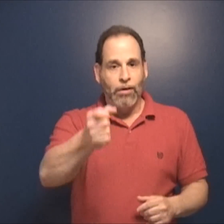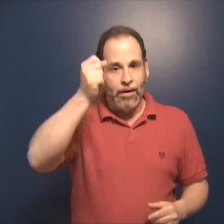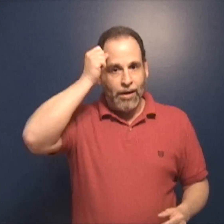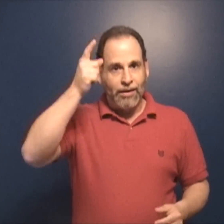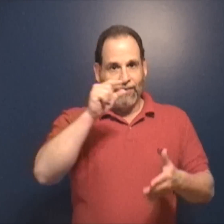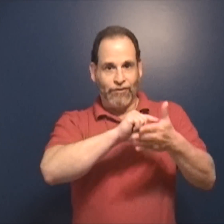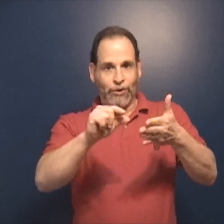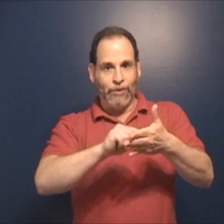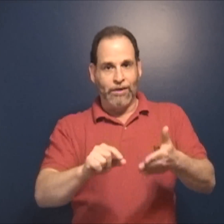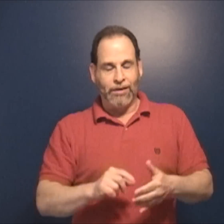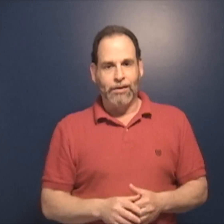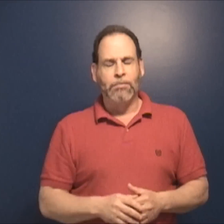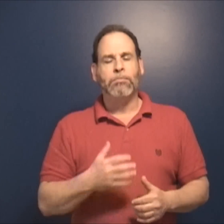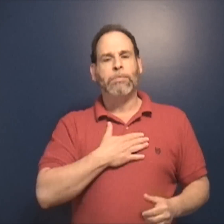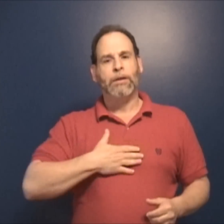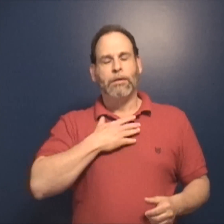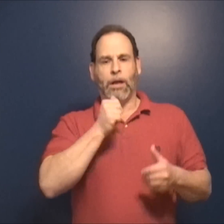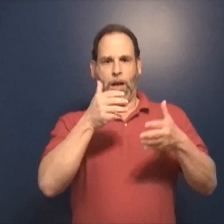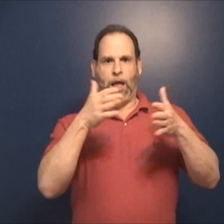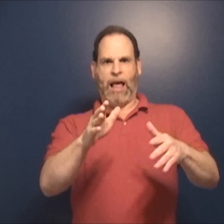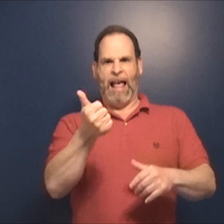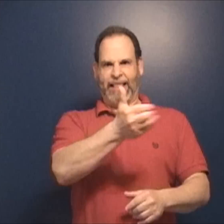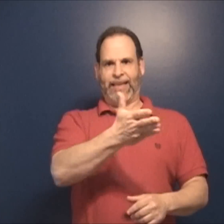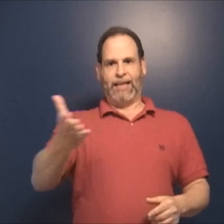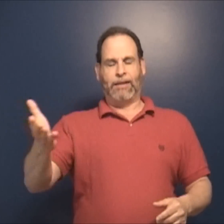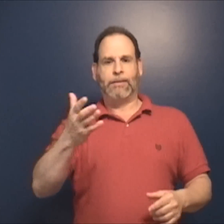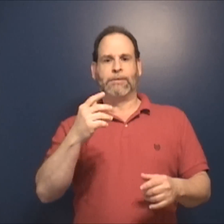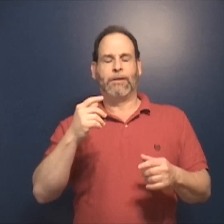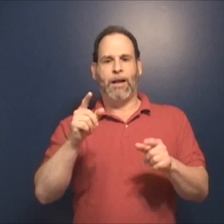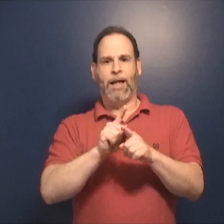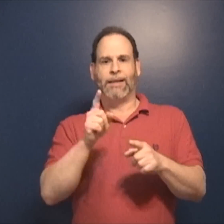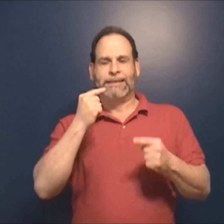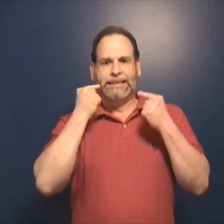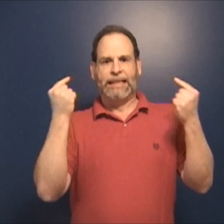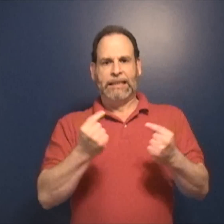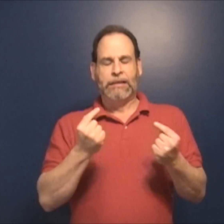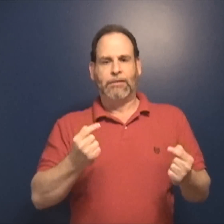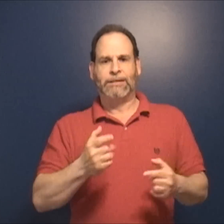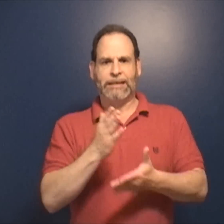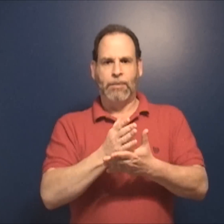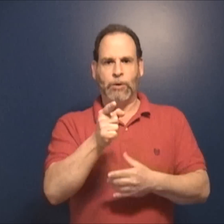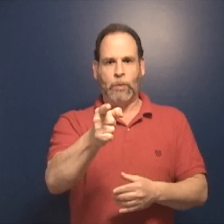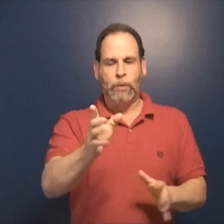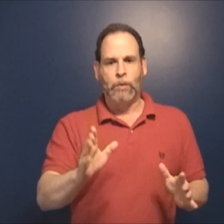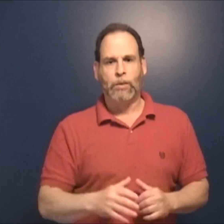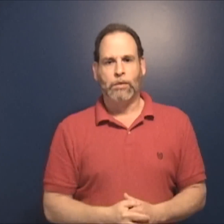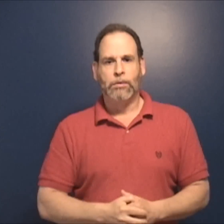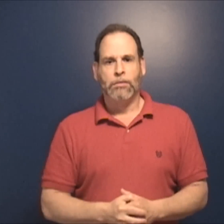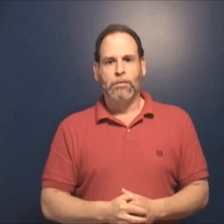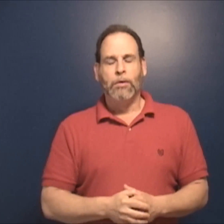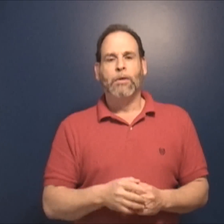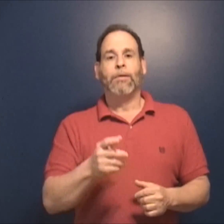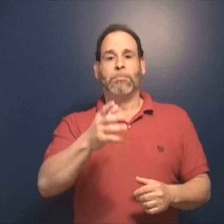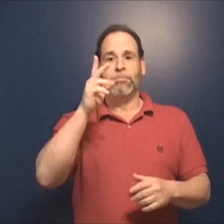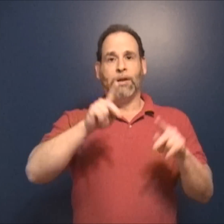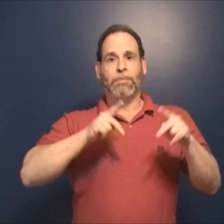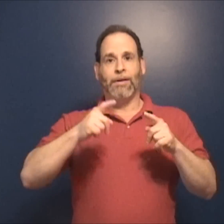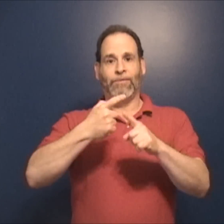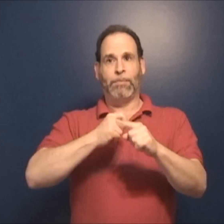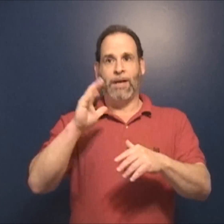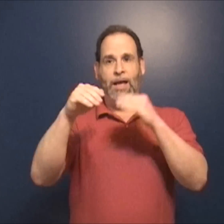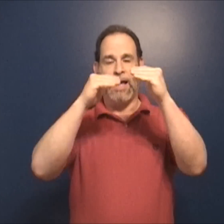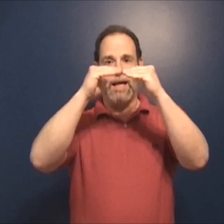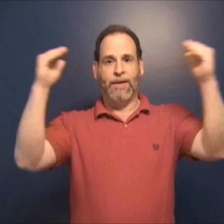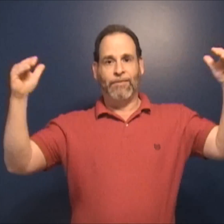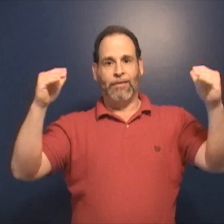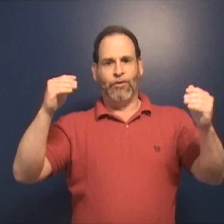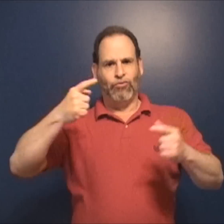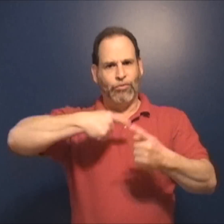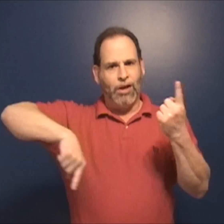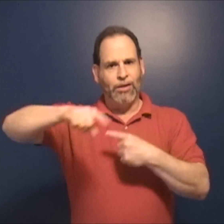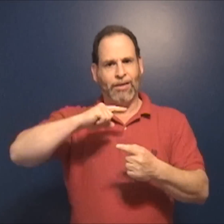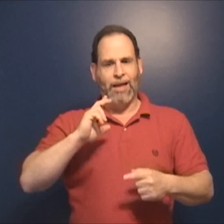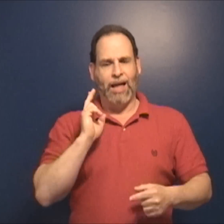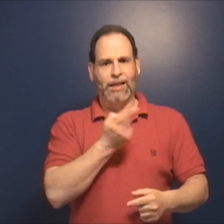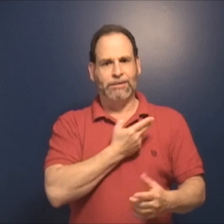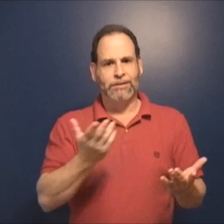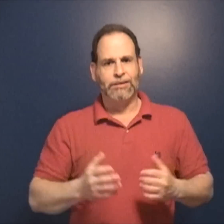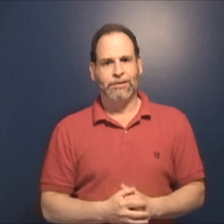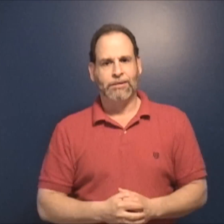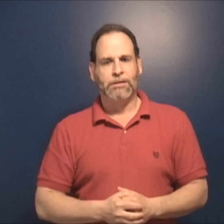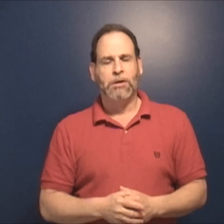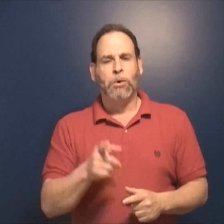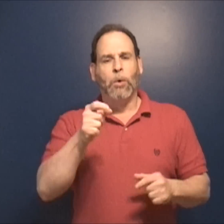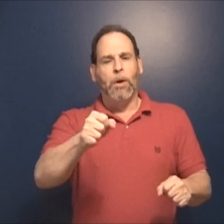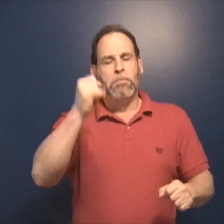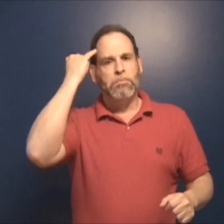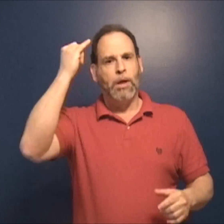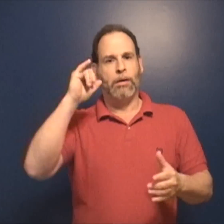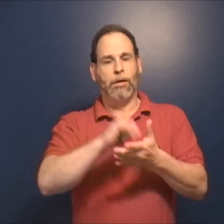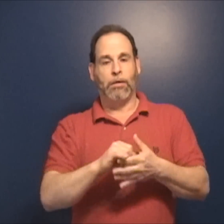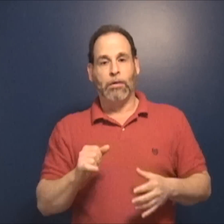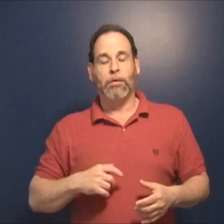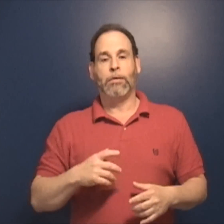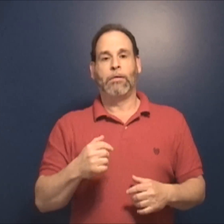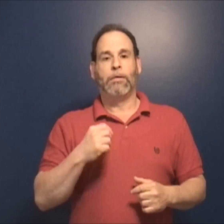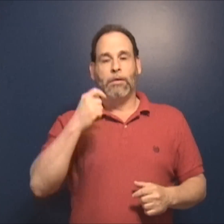Now you understand the verse. Please don't let anything like sin stop you. People from heaven are around us. Let's look at a list of people with their faith in old testament.